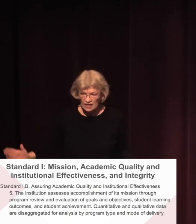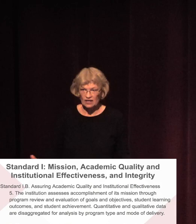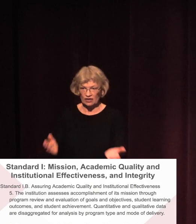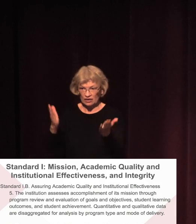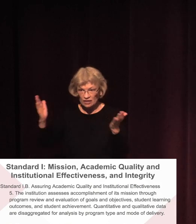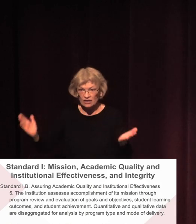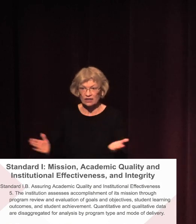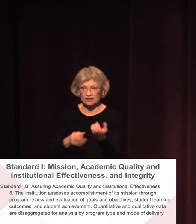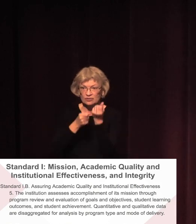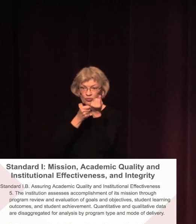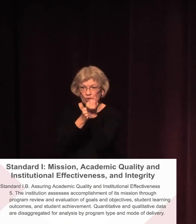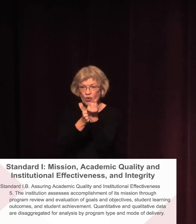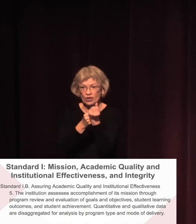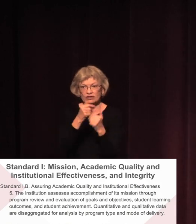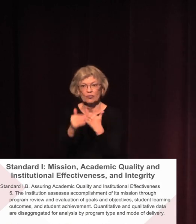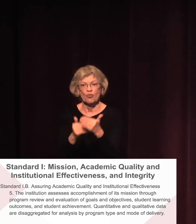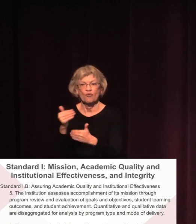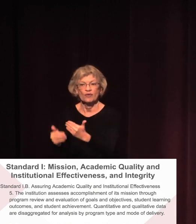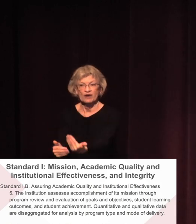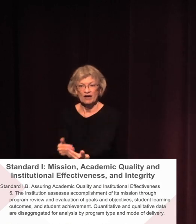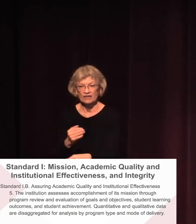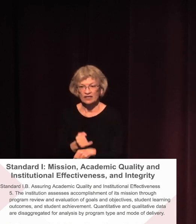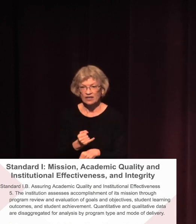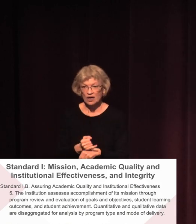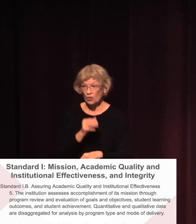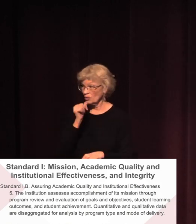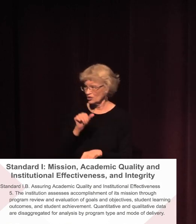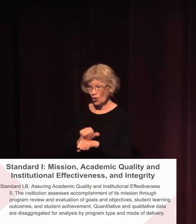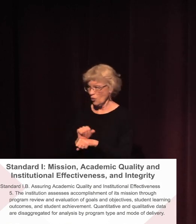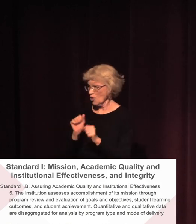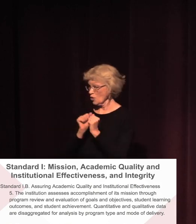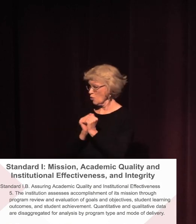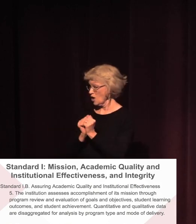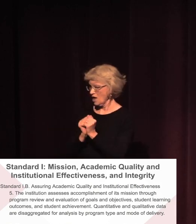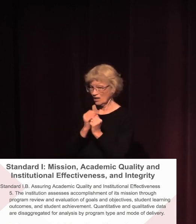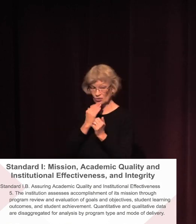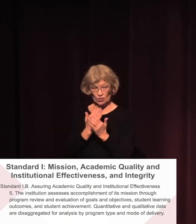and are united by a collective shared vision that advances the mission and the institution. We know that when we are not